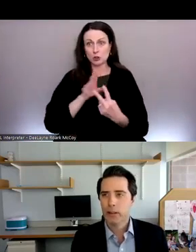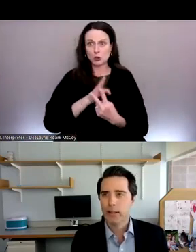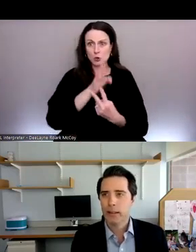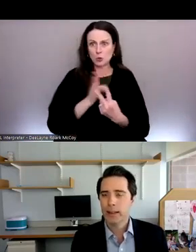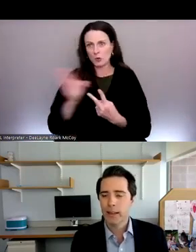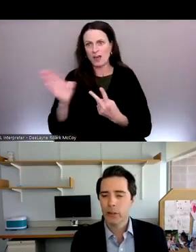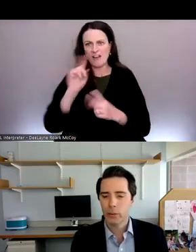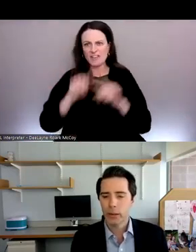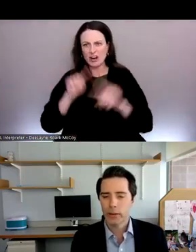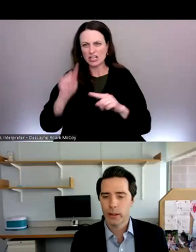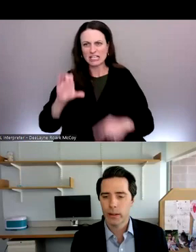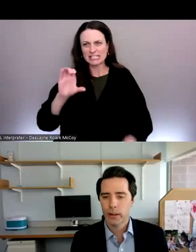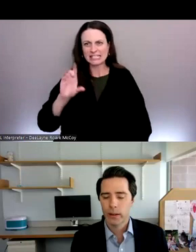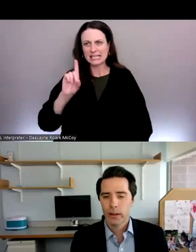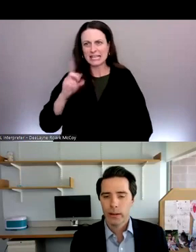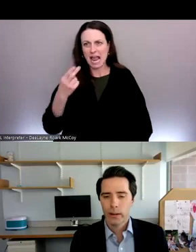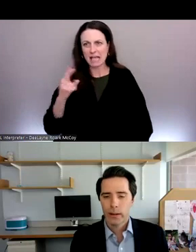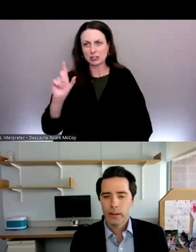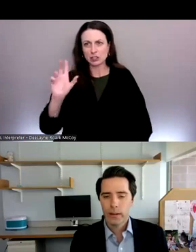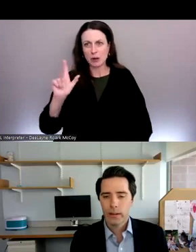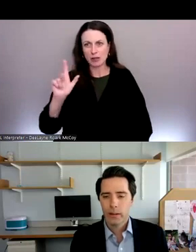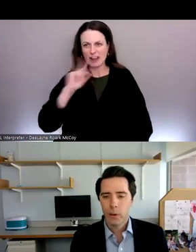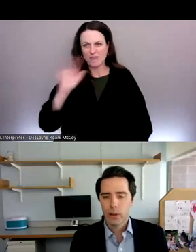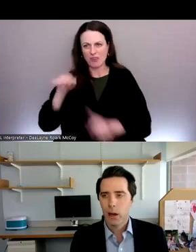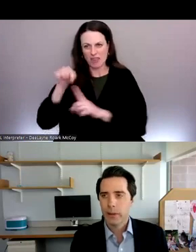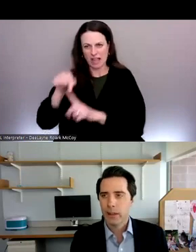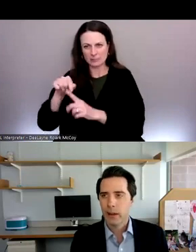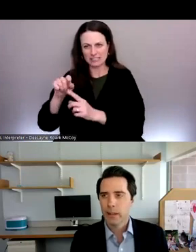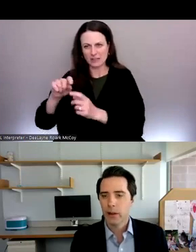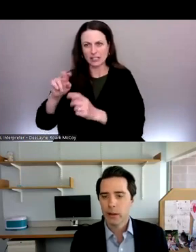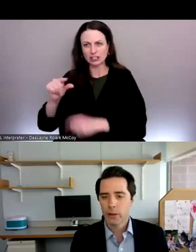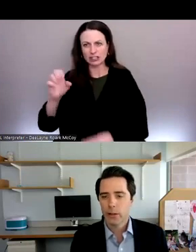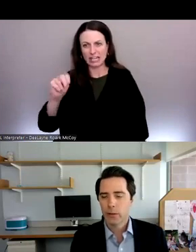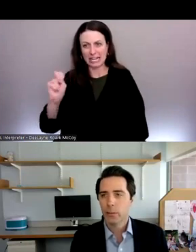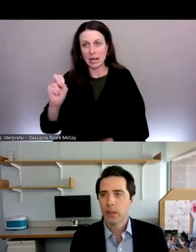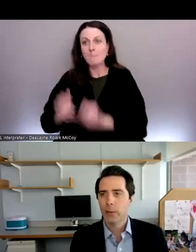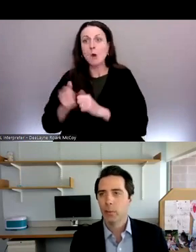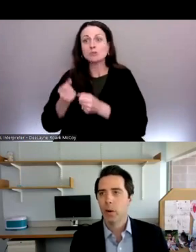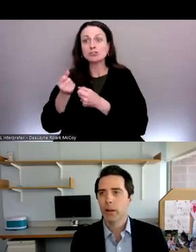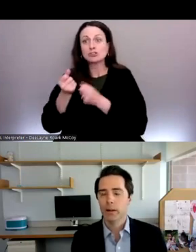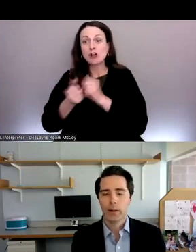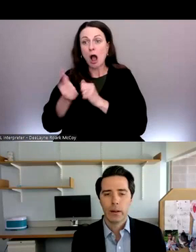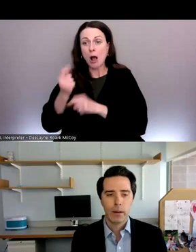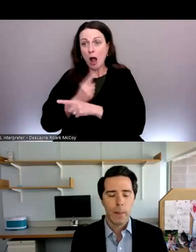gene cdh23 this is the most common cause of Usher